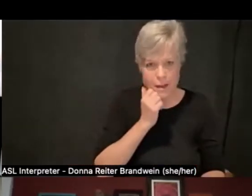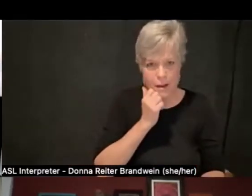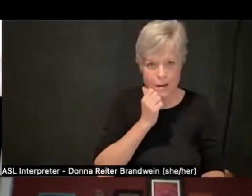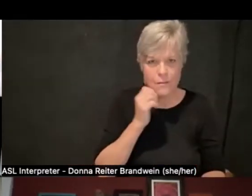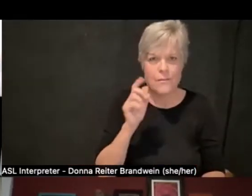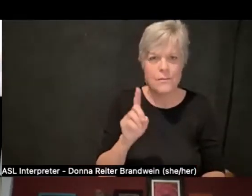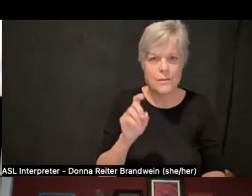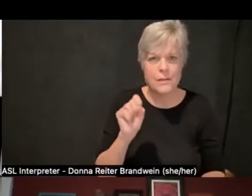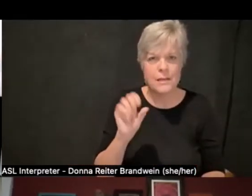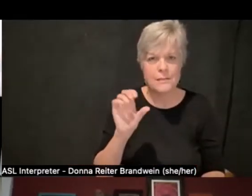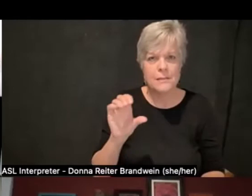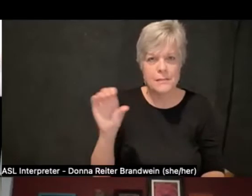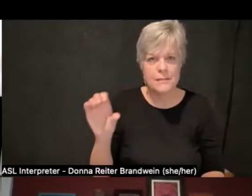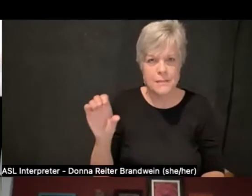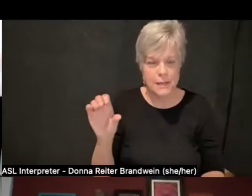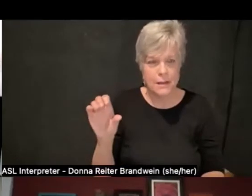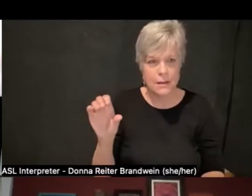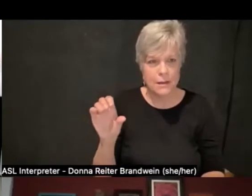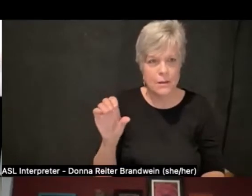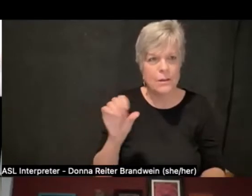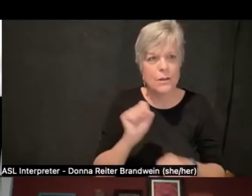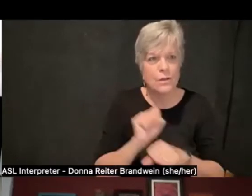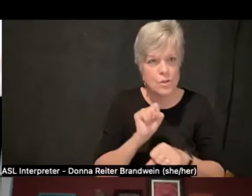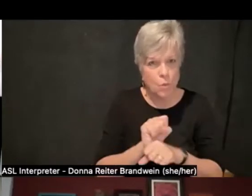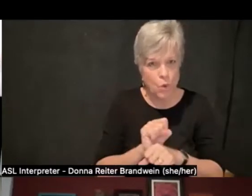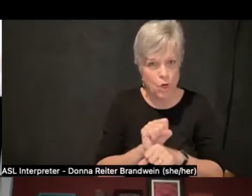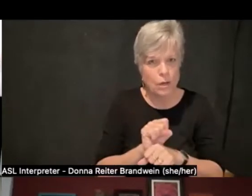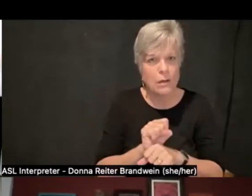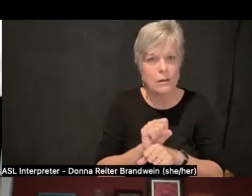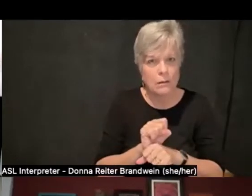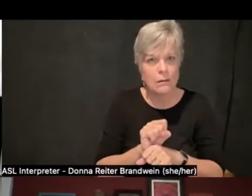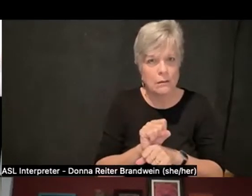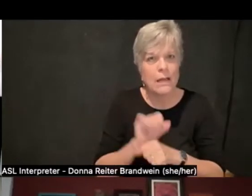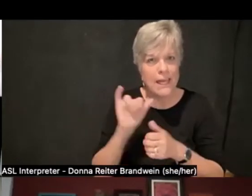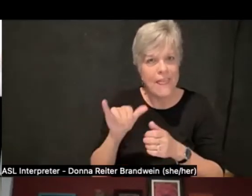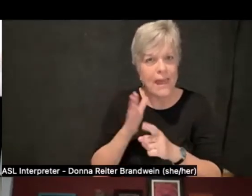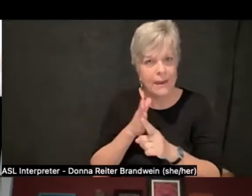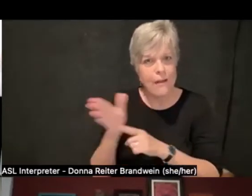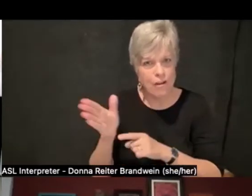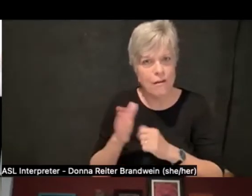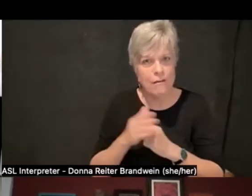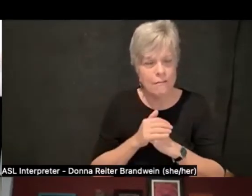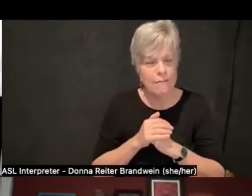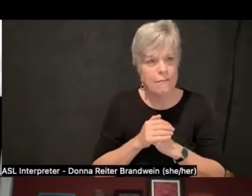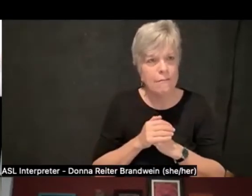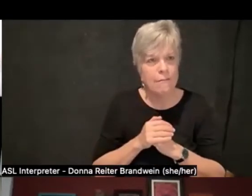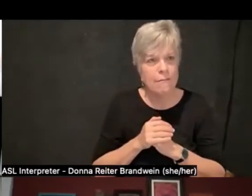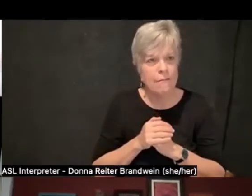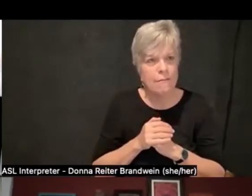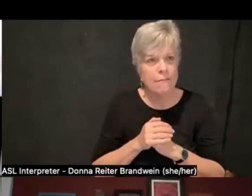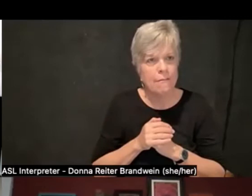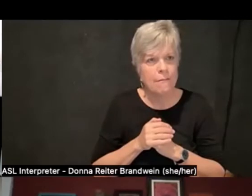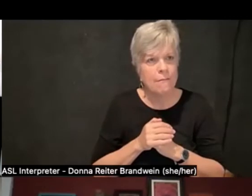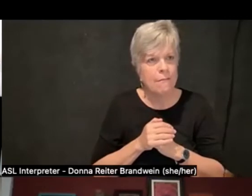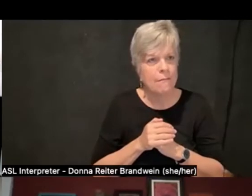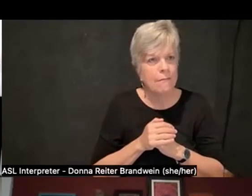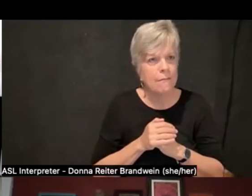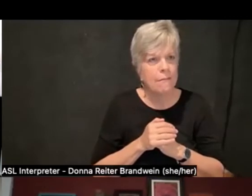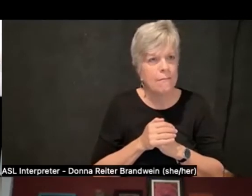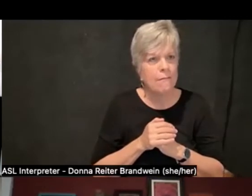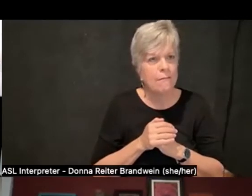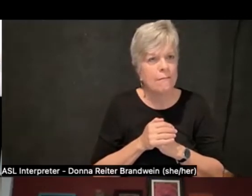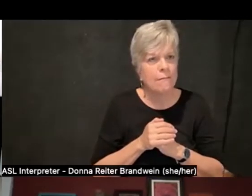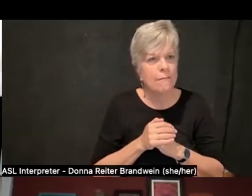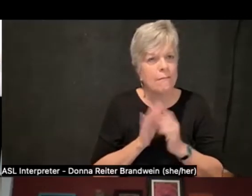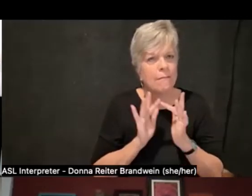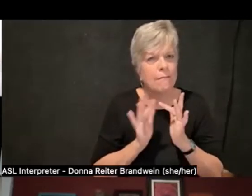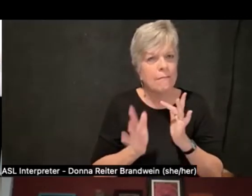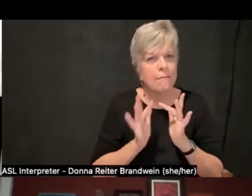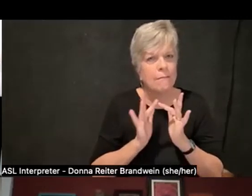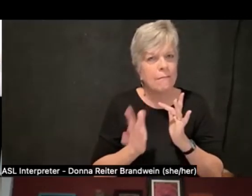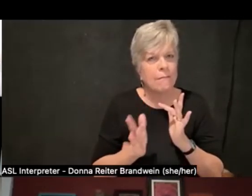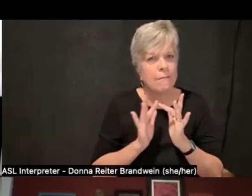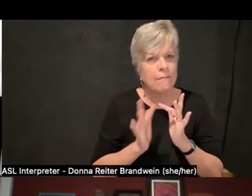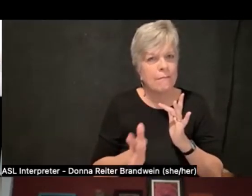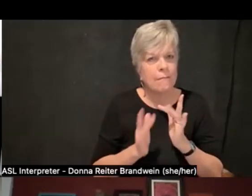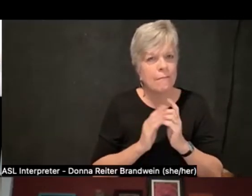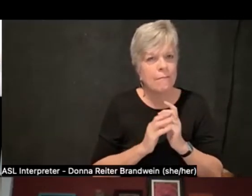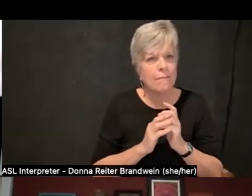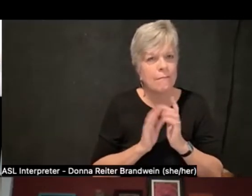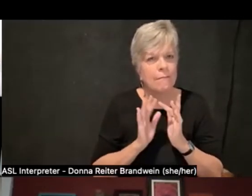to also work in that realm and we have events and .